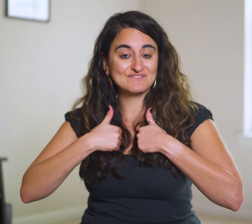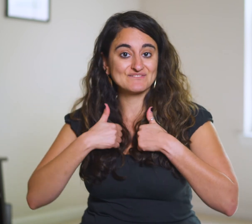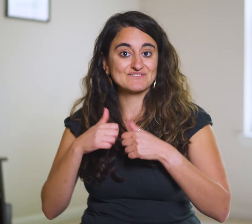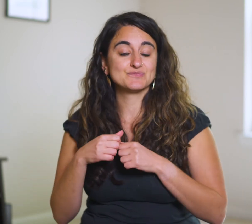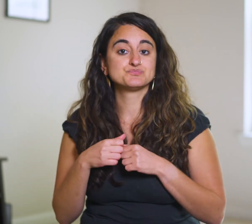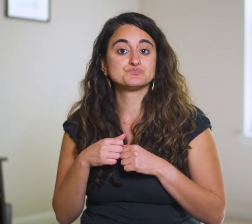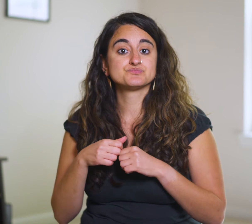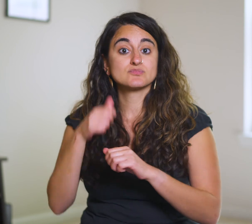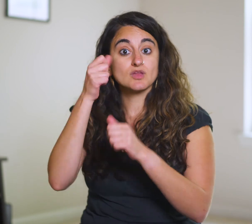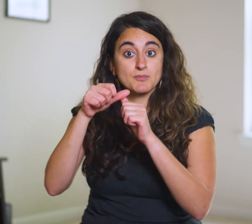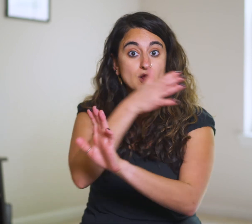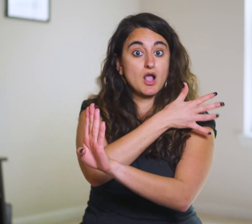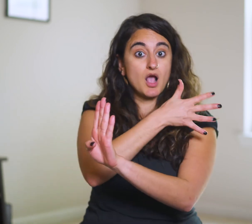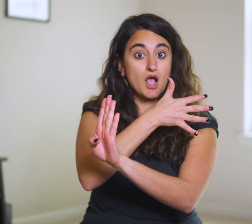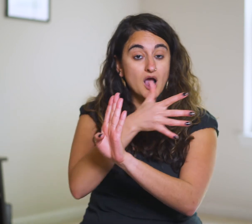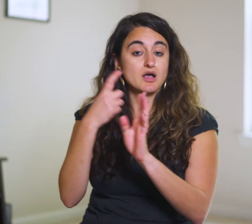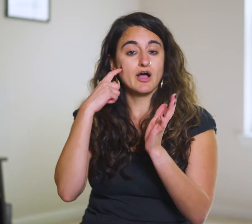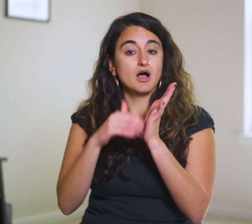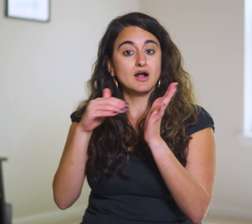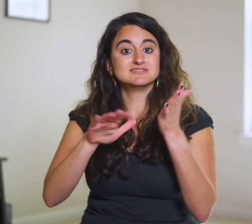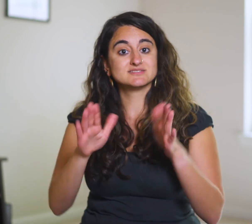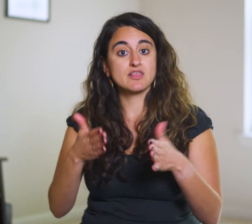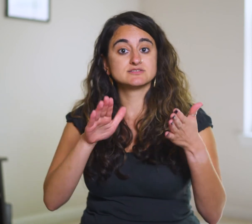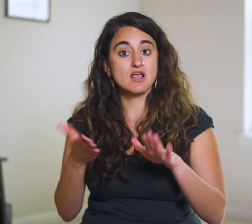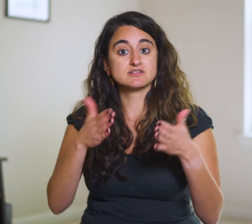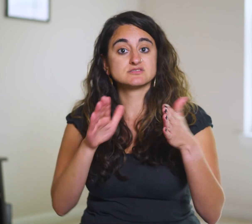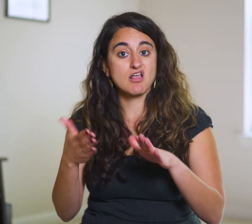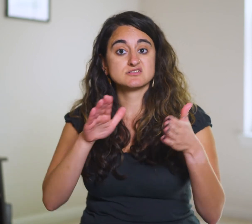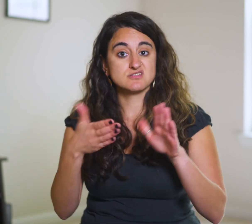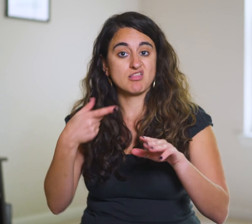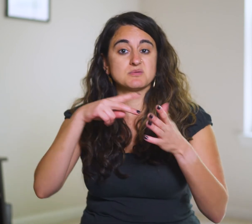Up until this point, we’ve mostly just heard death referred to as